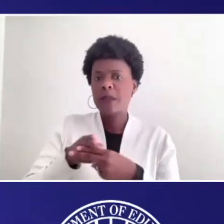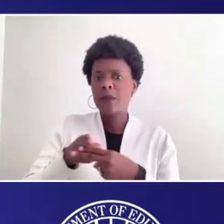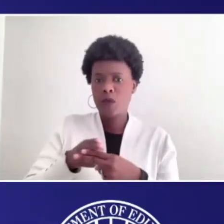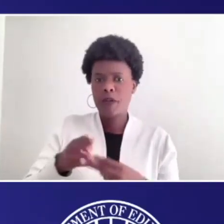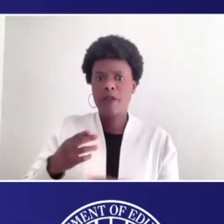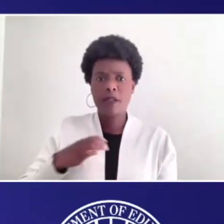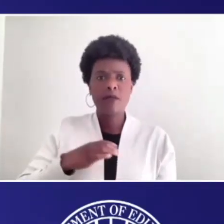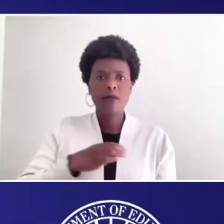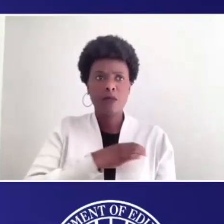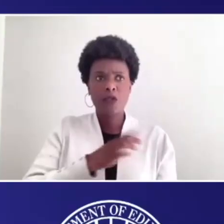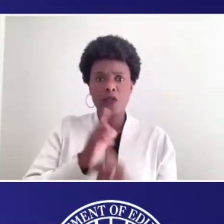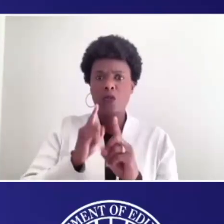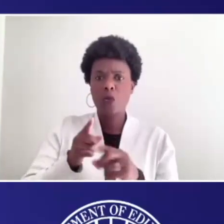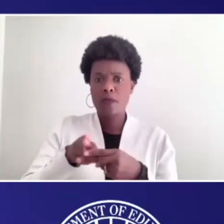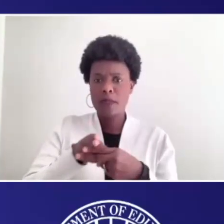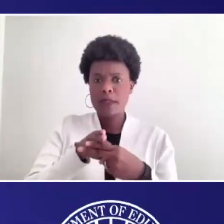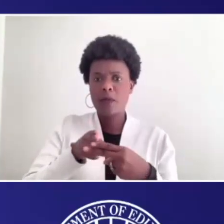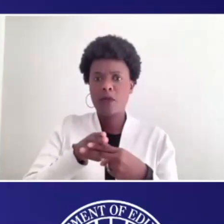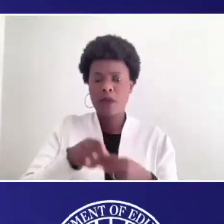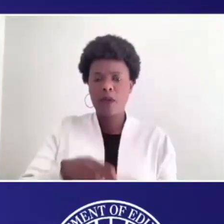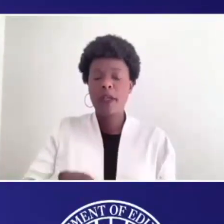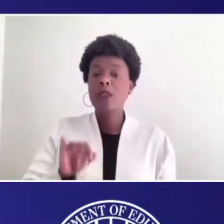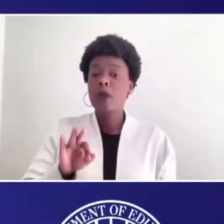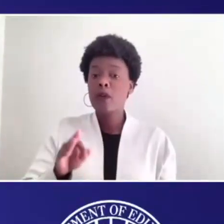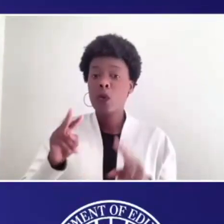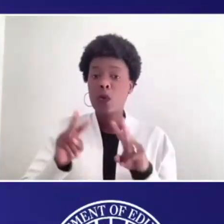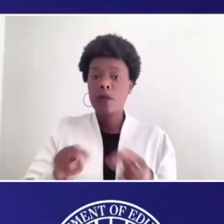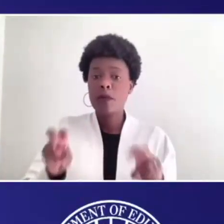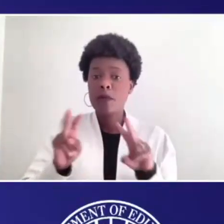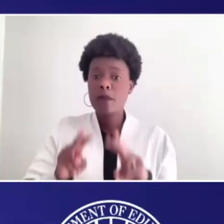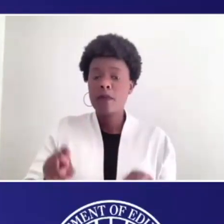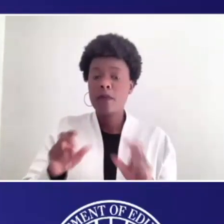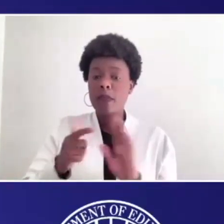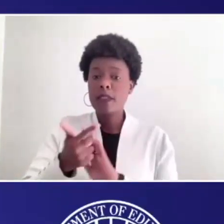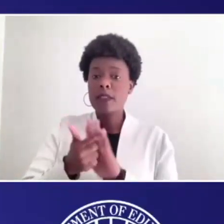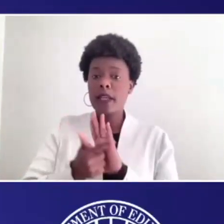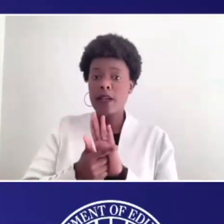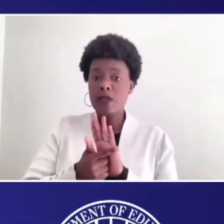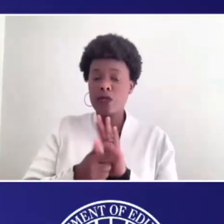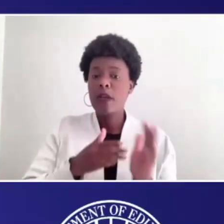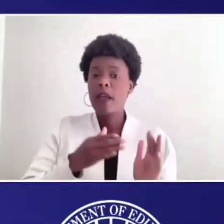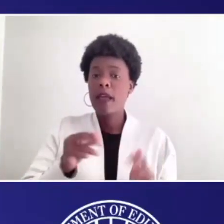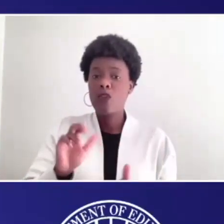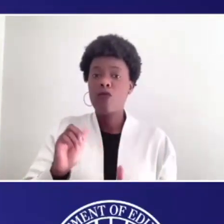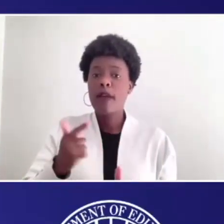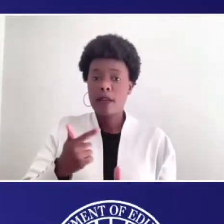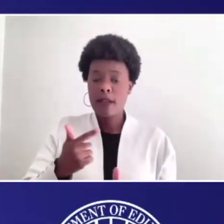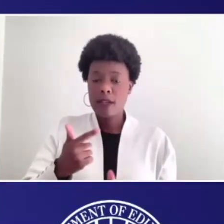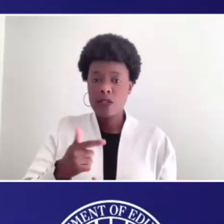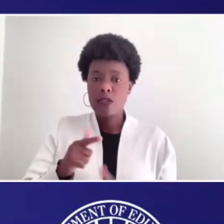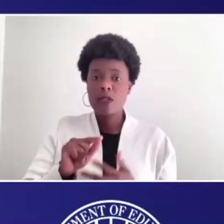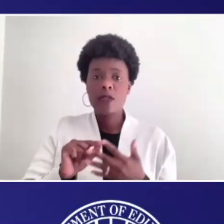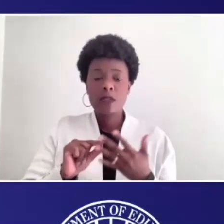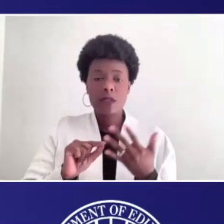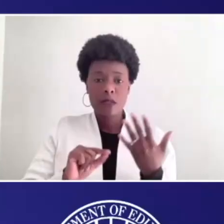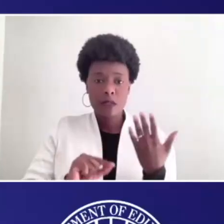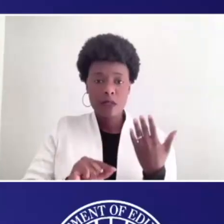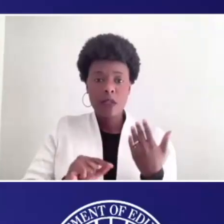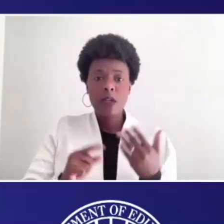So if you look at the, at the statute and the regulations implementing the statute, you will notice that program of study is